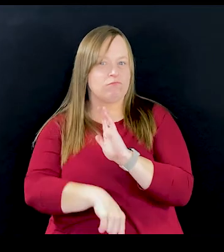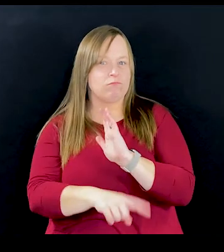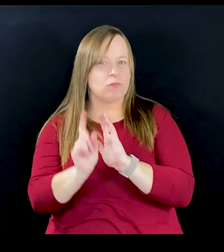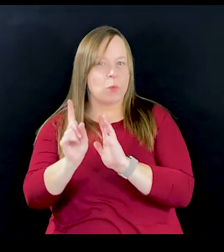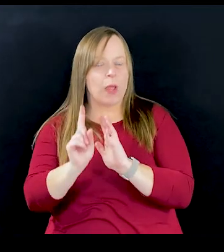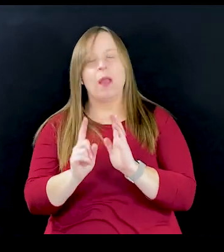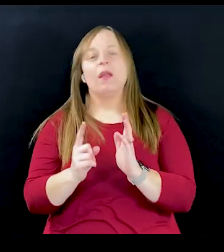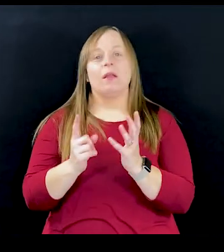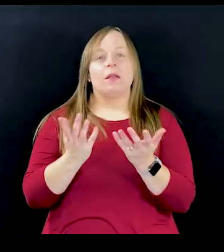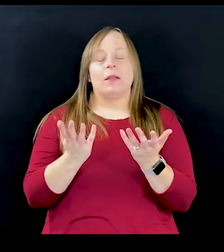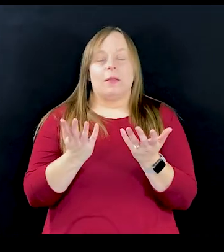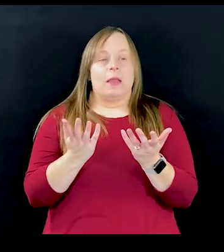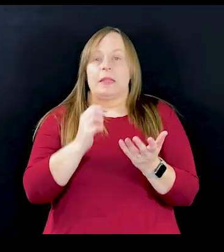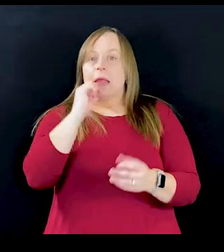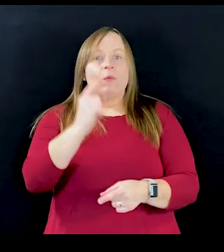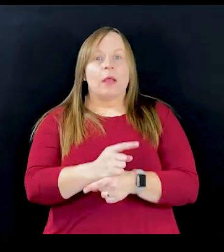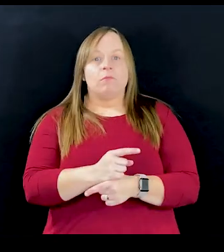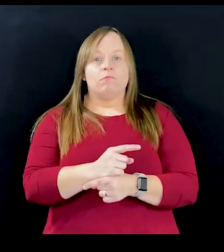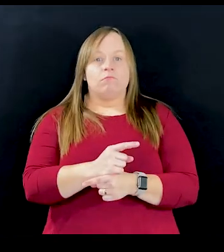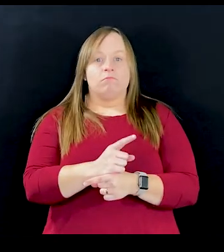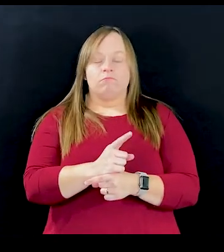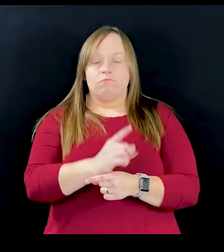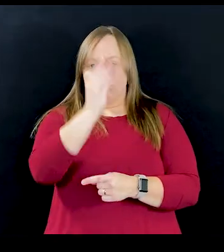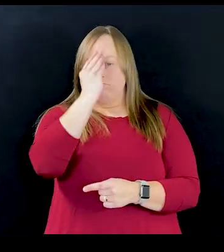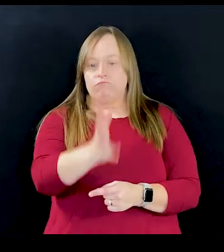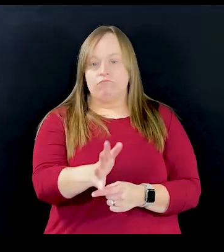And it's uncomfortable, it is, but it's